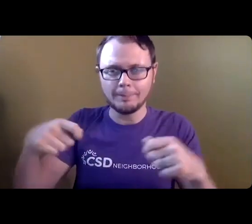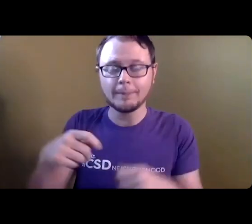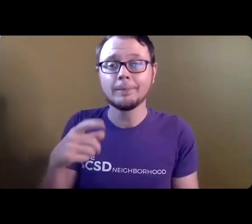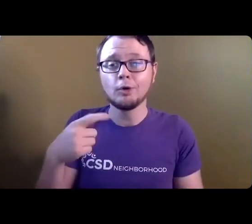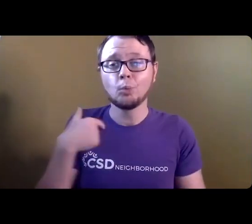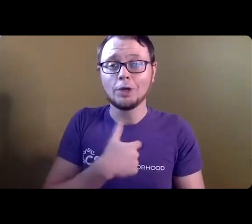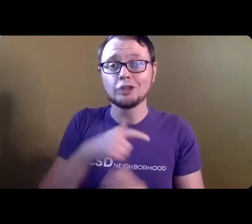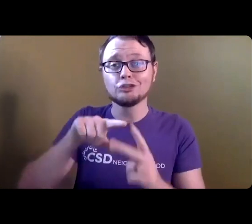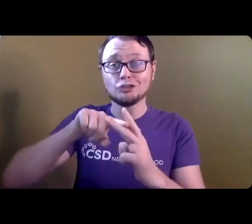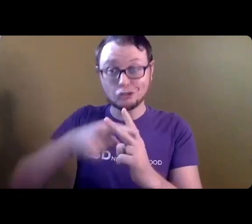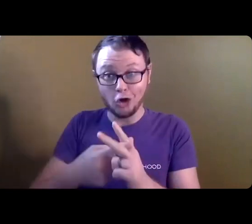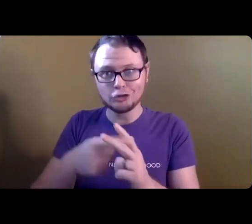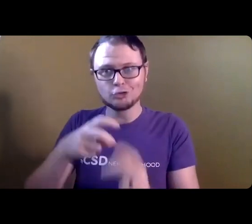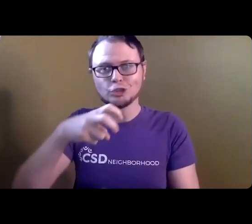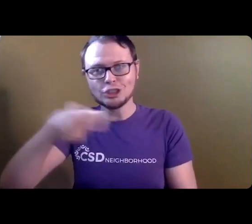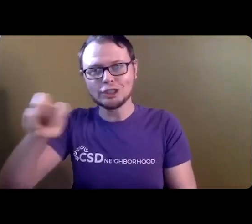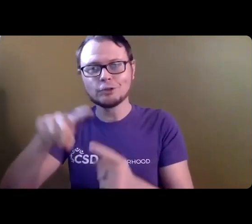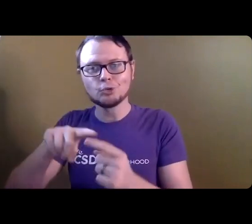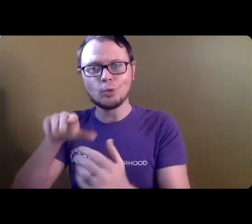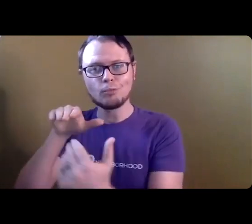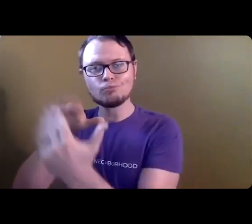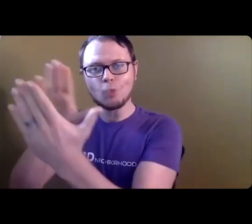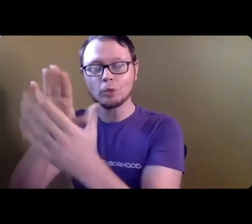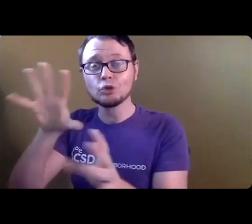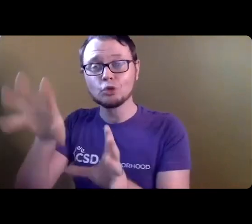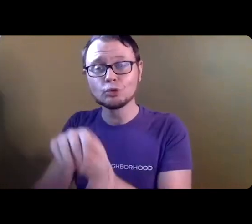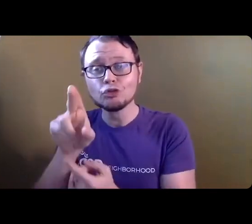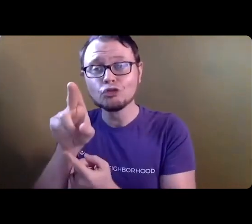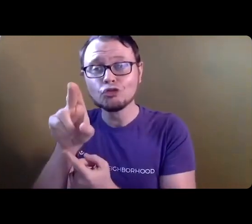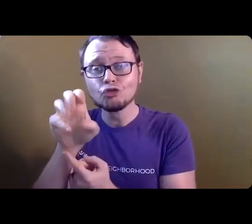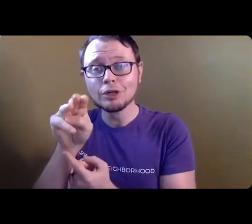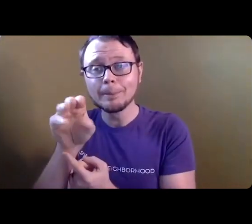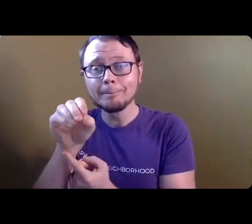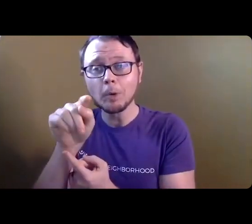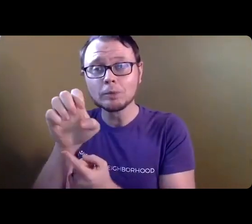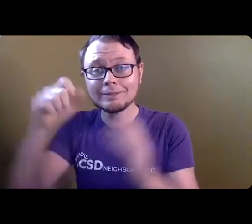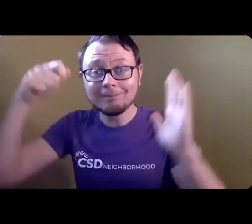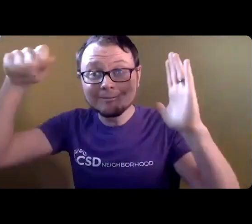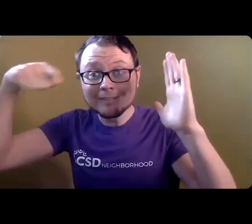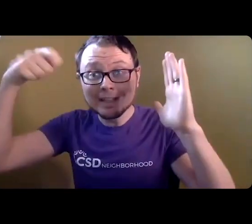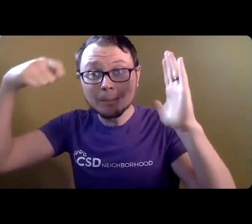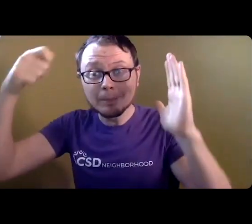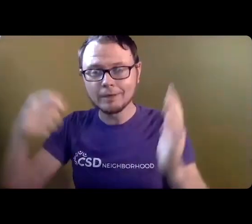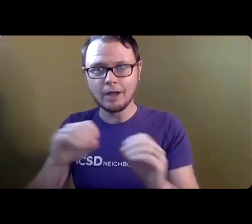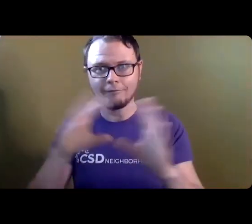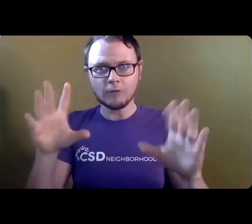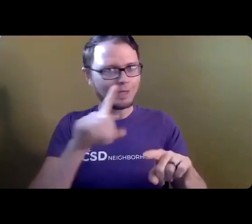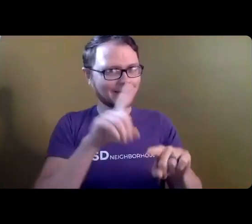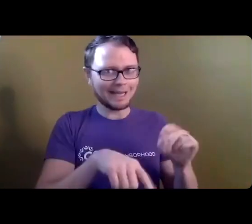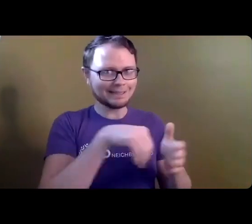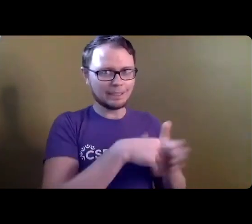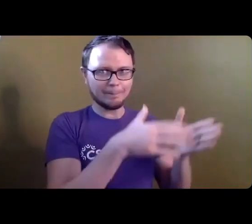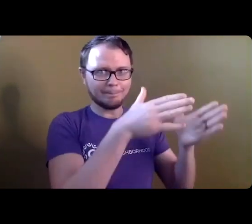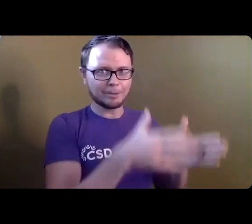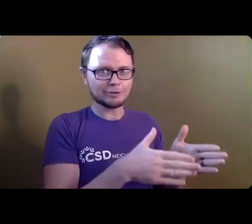a lot in the last year and a half.